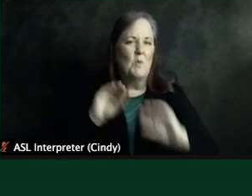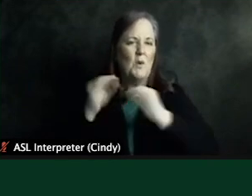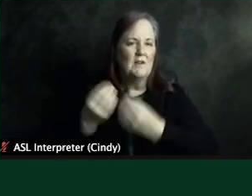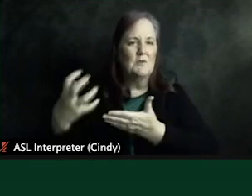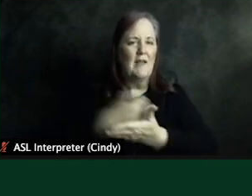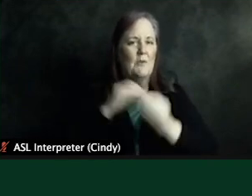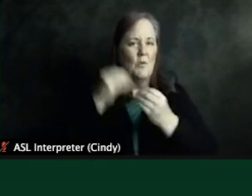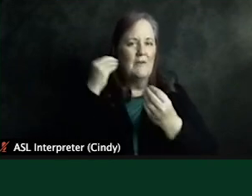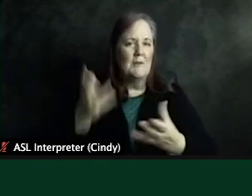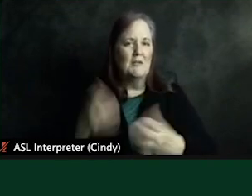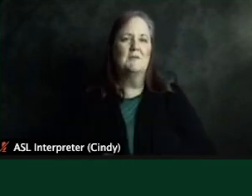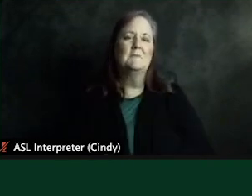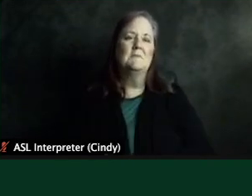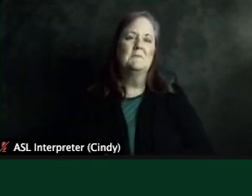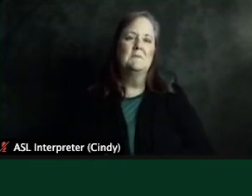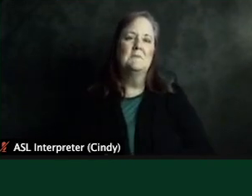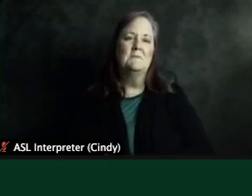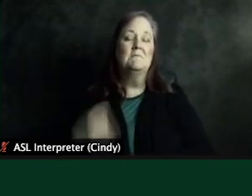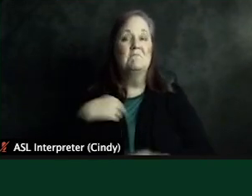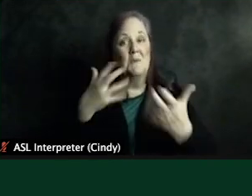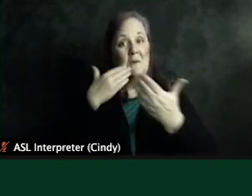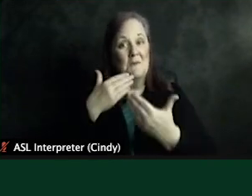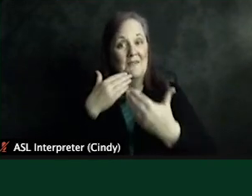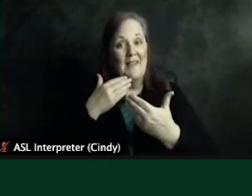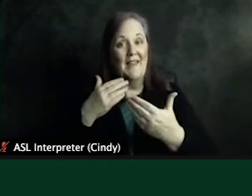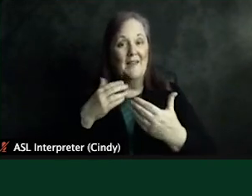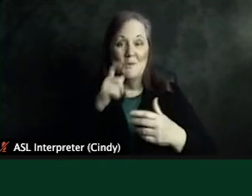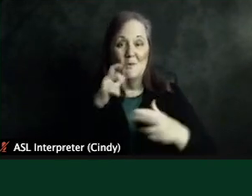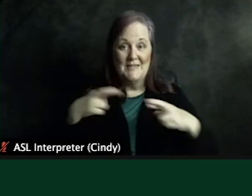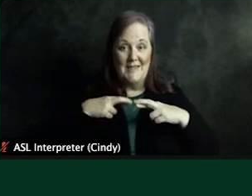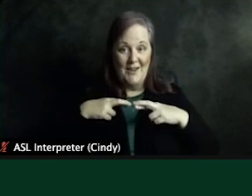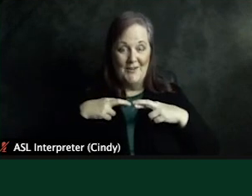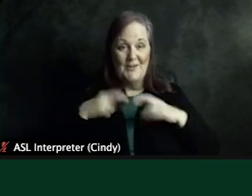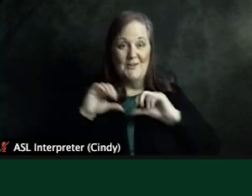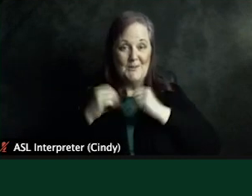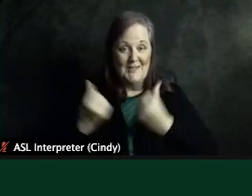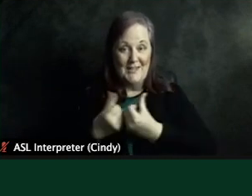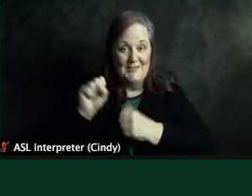And we also wanted to let you know, before you go, that the videos from this event will be available hopefully